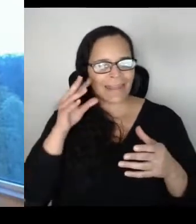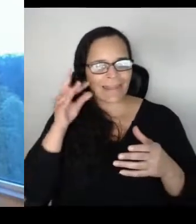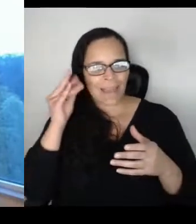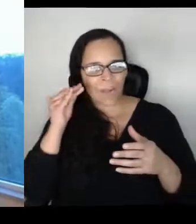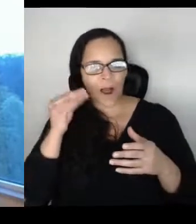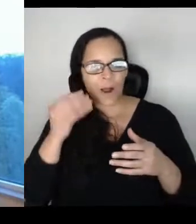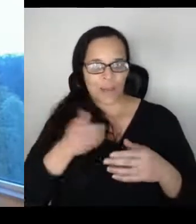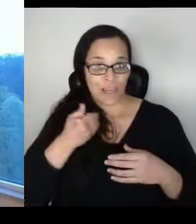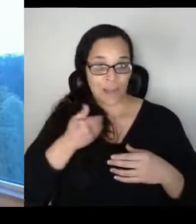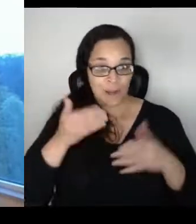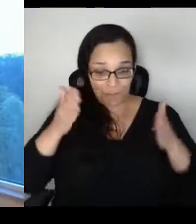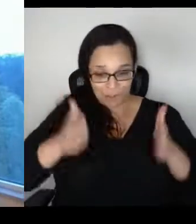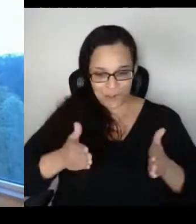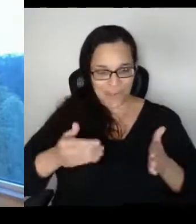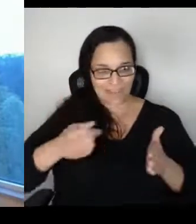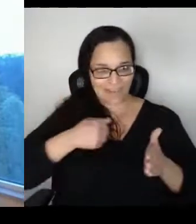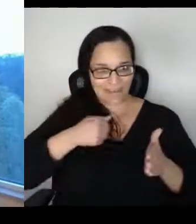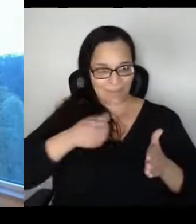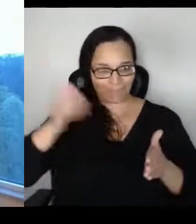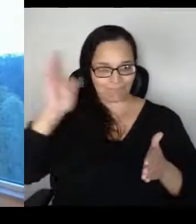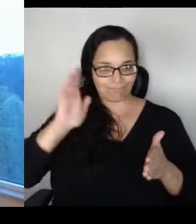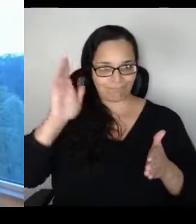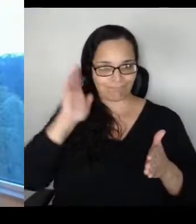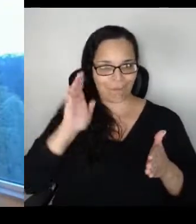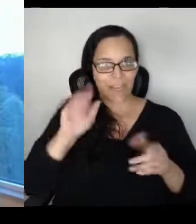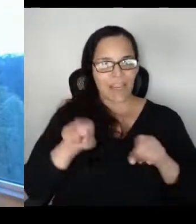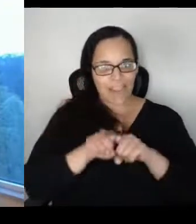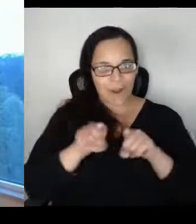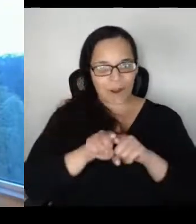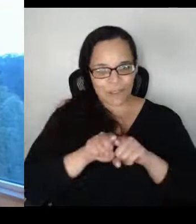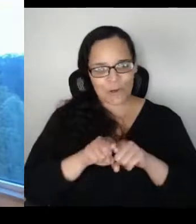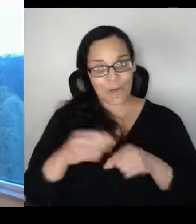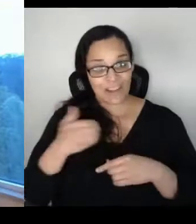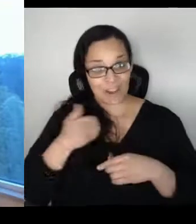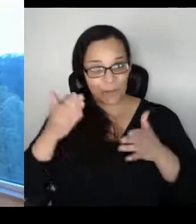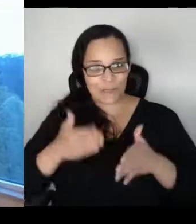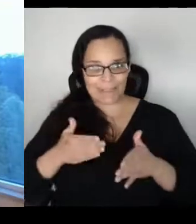and the young person that I needed to be 10 years ago,